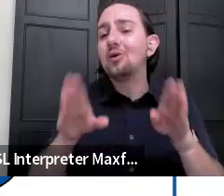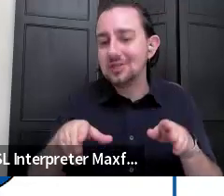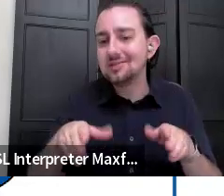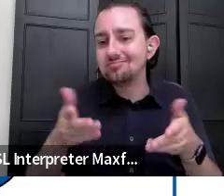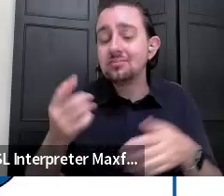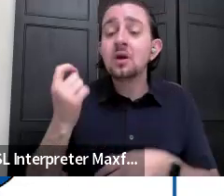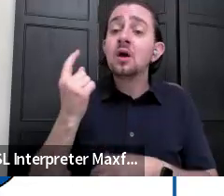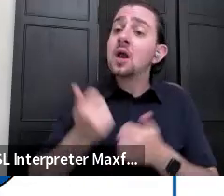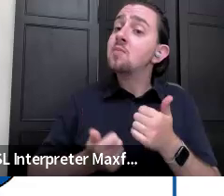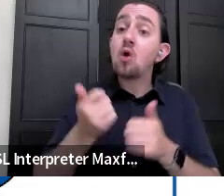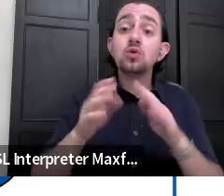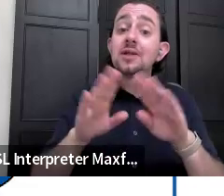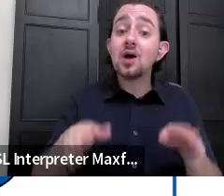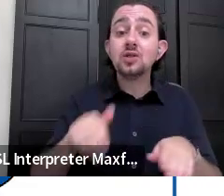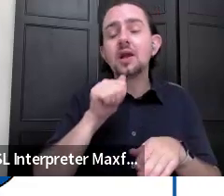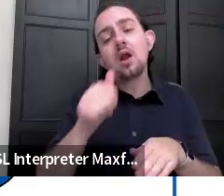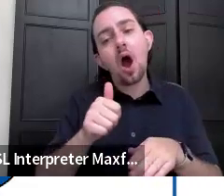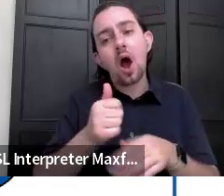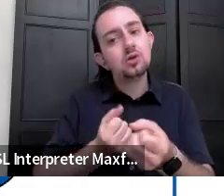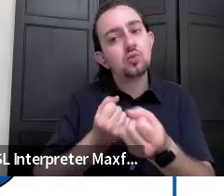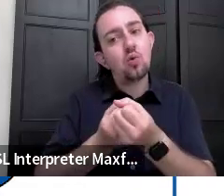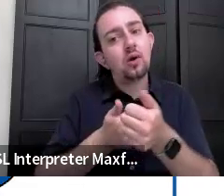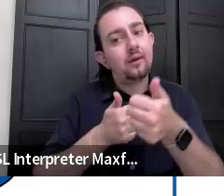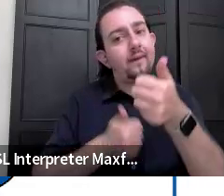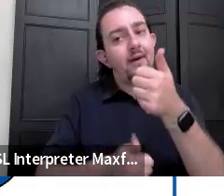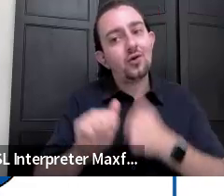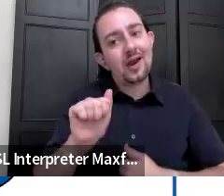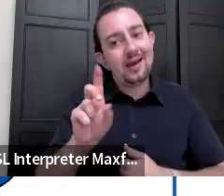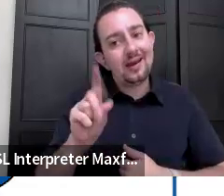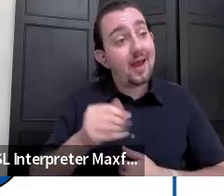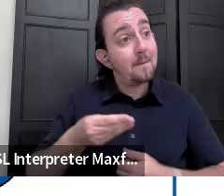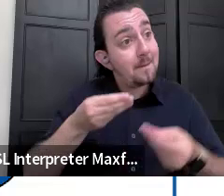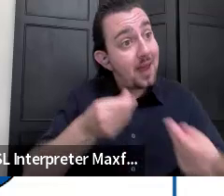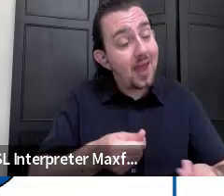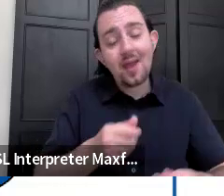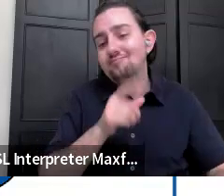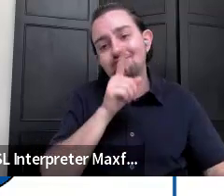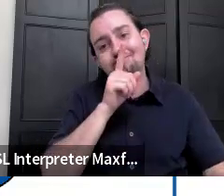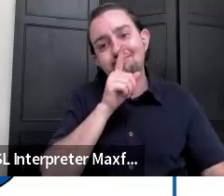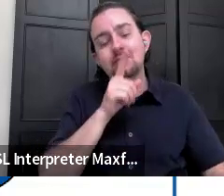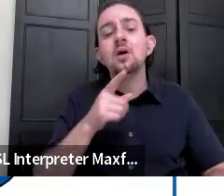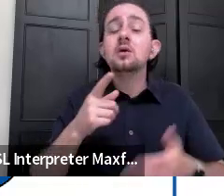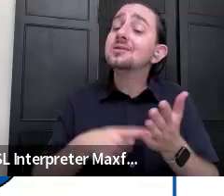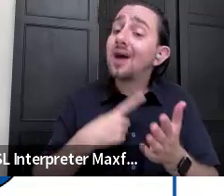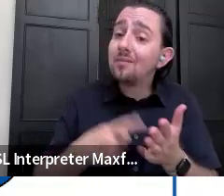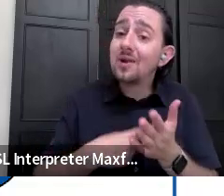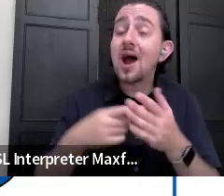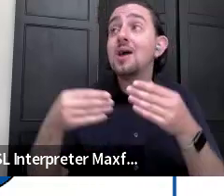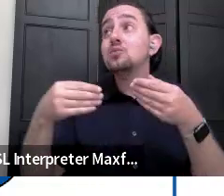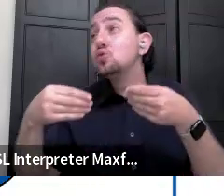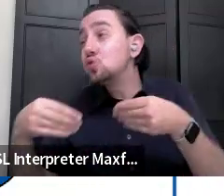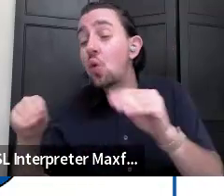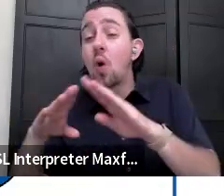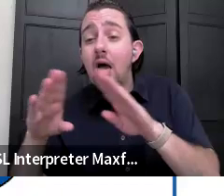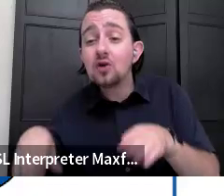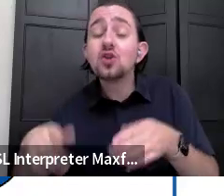covered by the ADA unless it's actually sold or managed by a state or local Government.